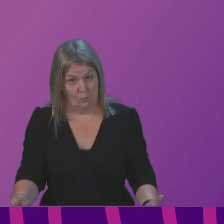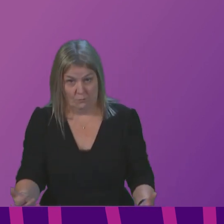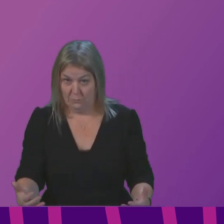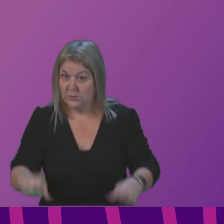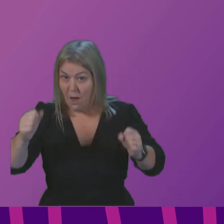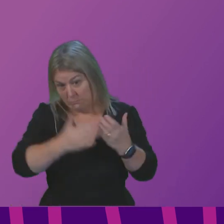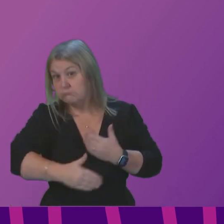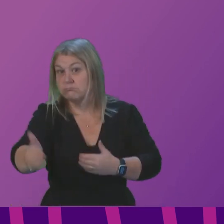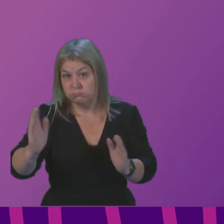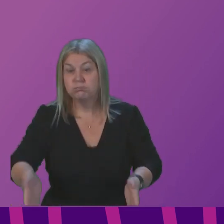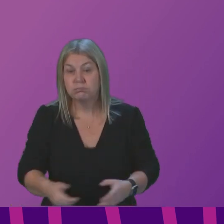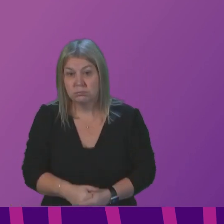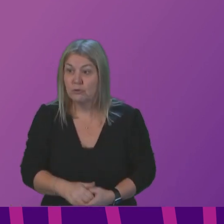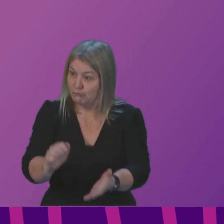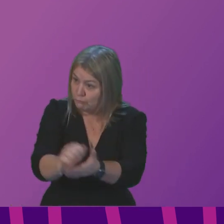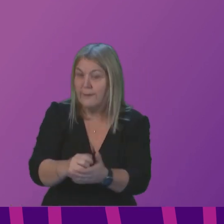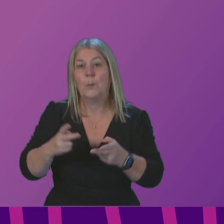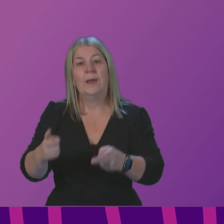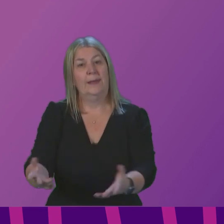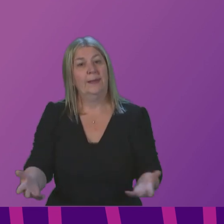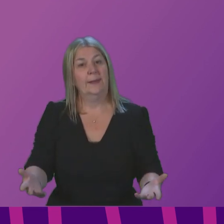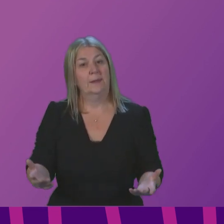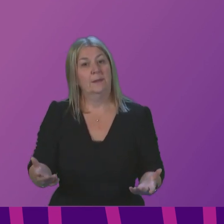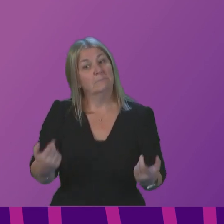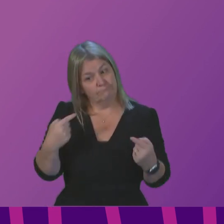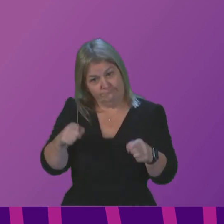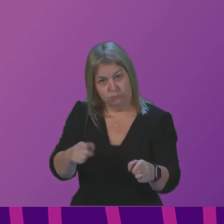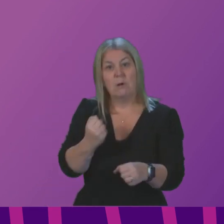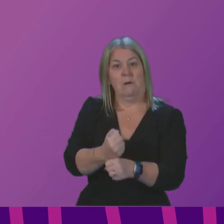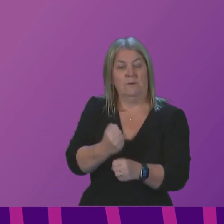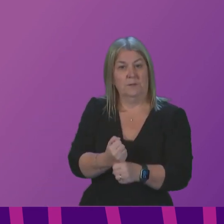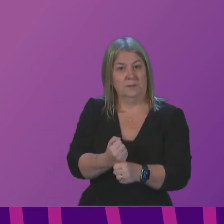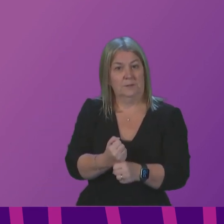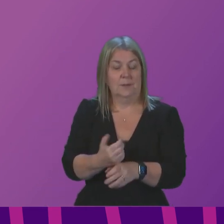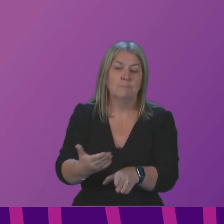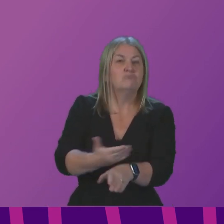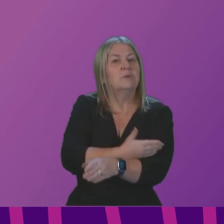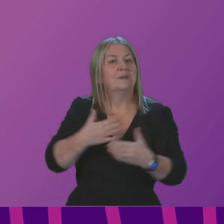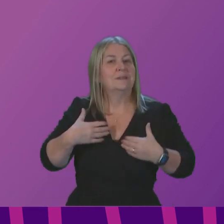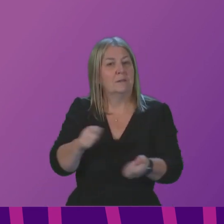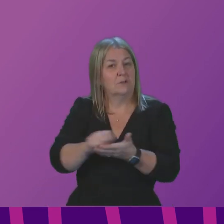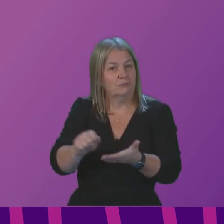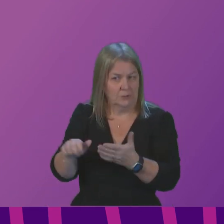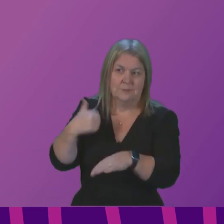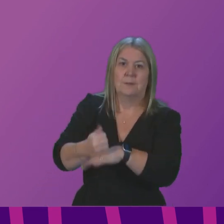is right and proper. It was instructed by the previous health secretary of this Government.